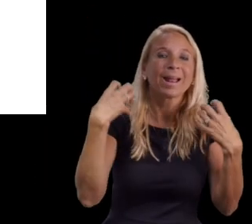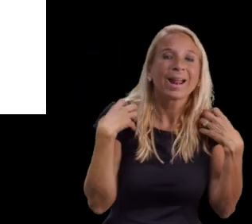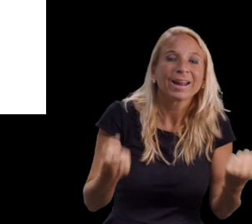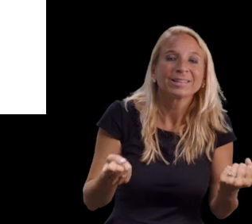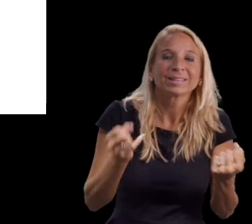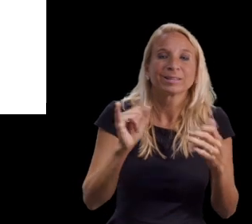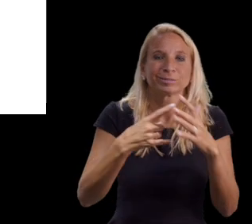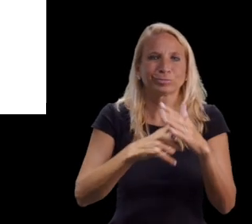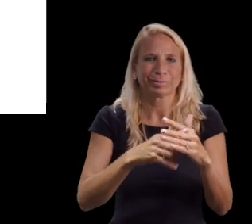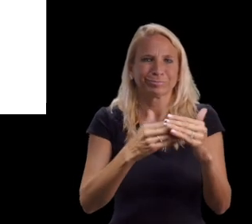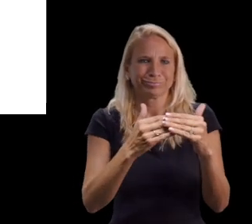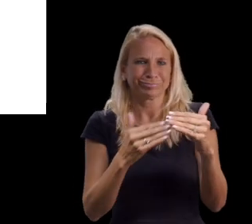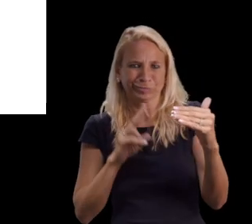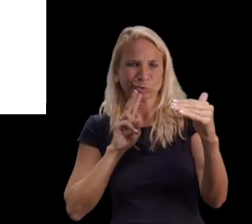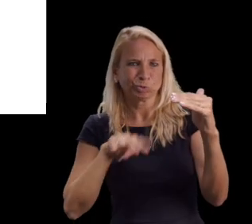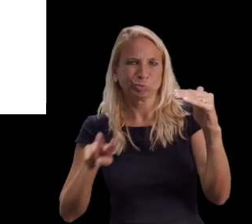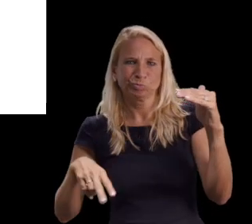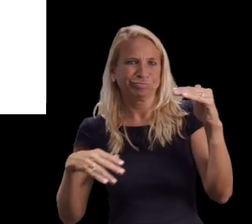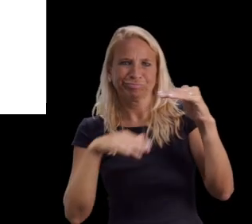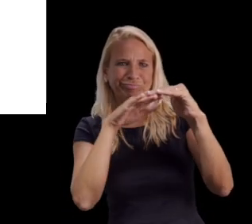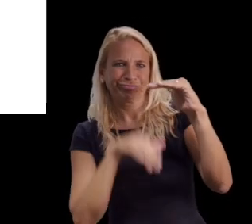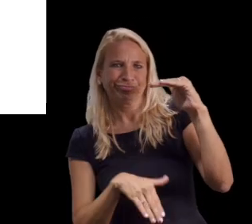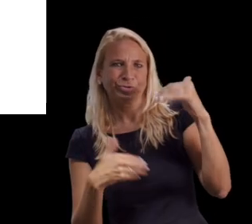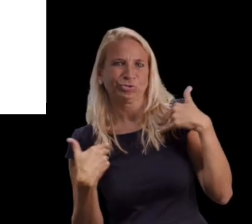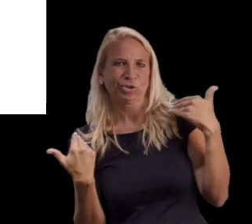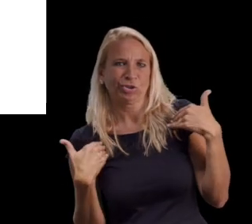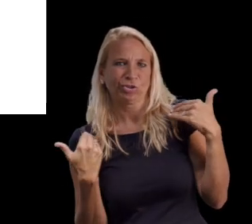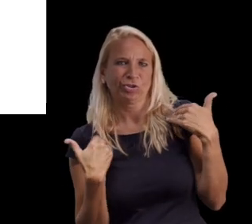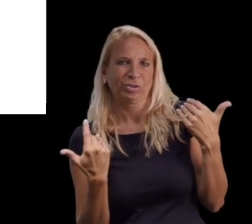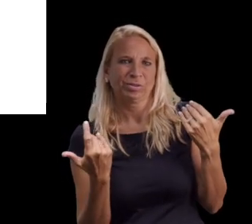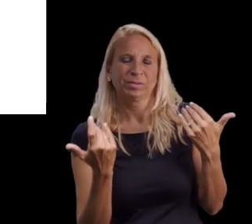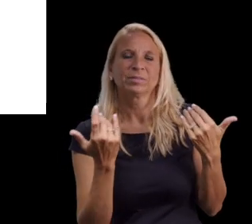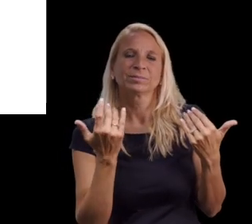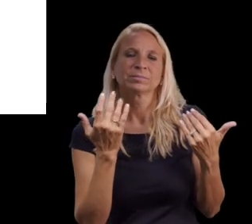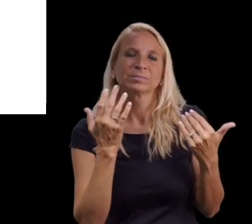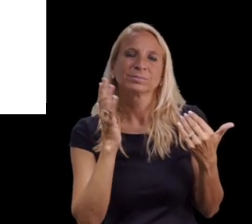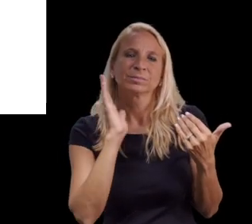that begins before the age of 22 and will not likely end.